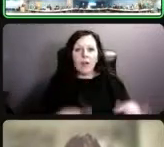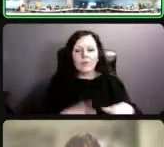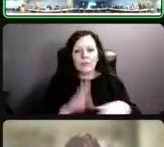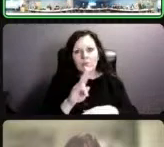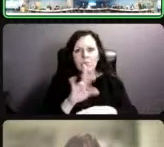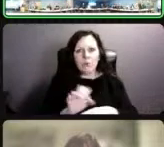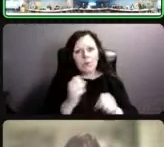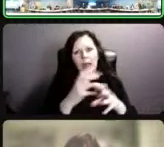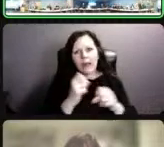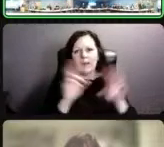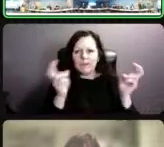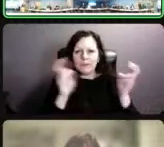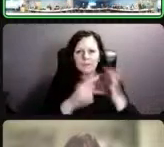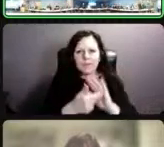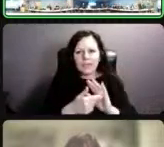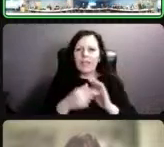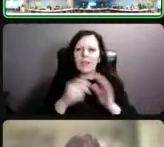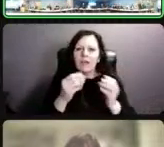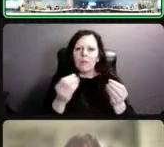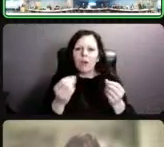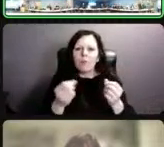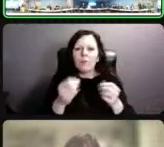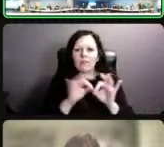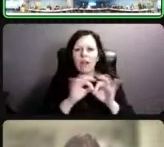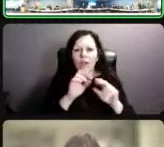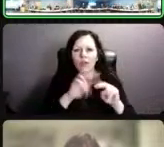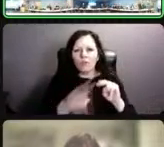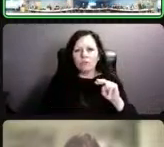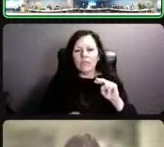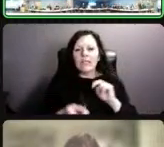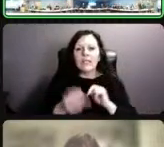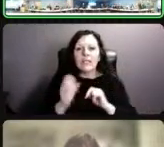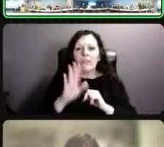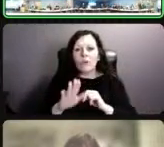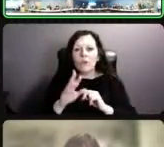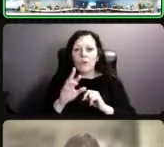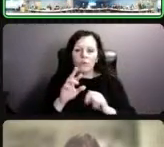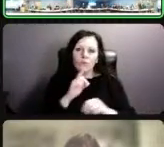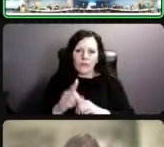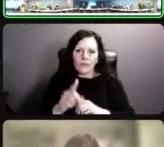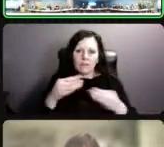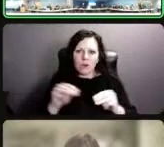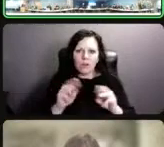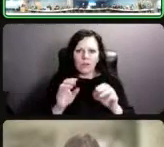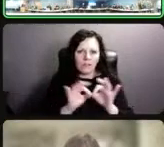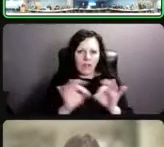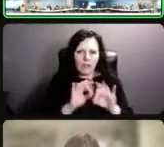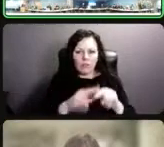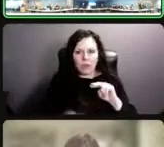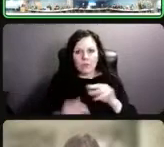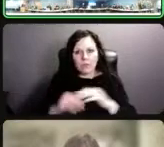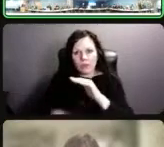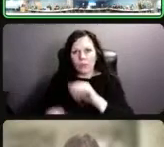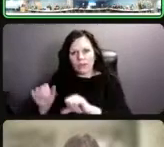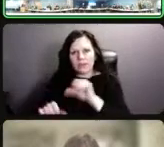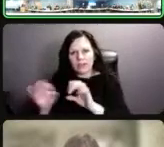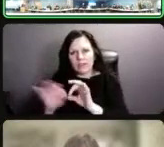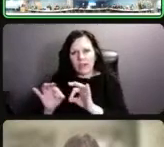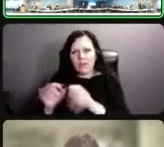SO IF YOU NOTICE IT WENT UP AFTER 2008. SO WE'LL SEE WHEN THE HOUSING BUBBLE BOTTOM.